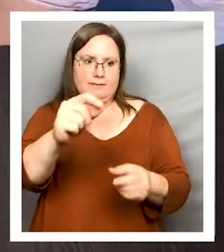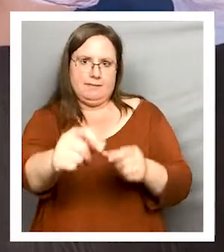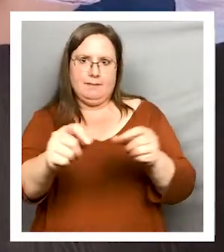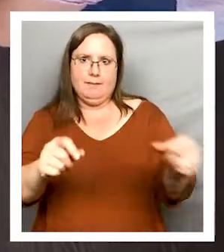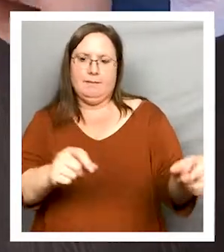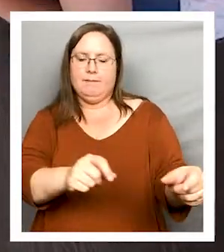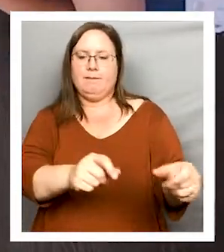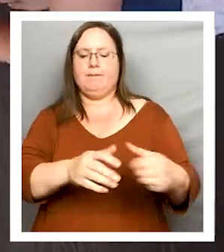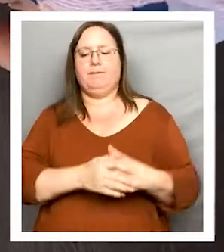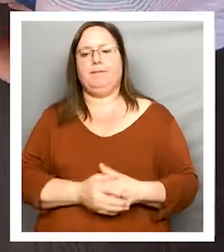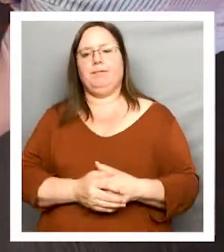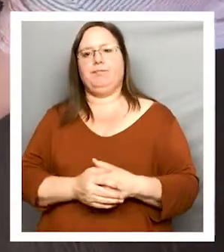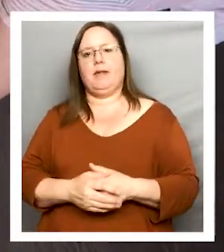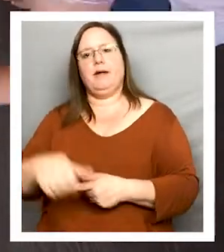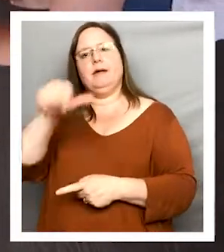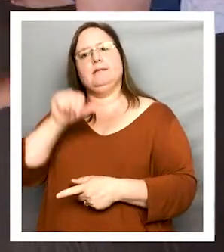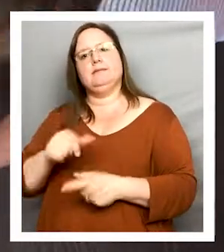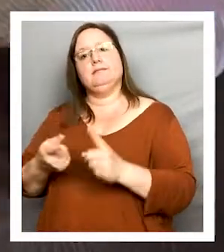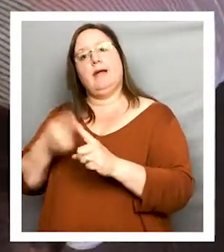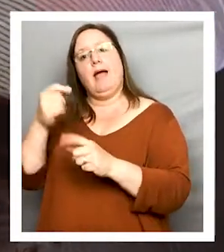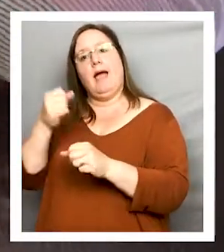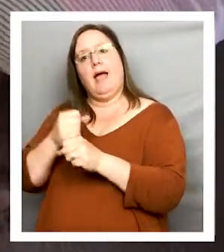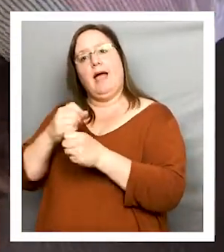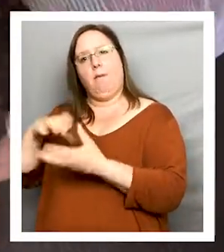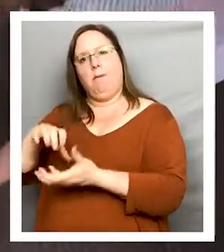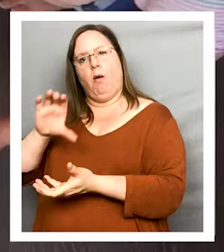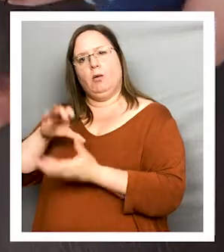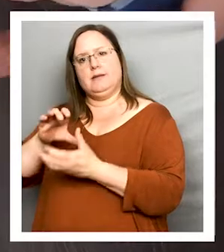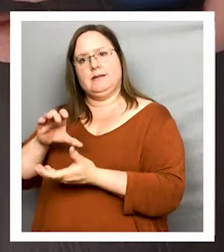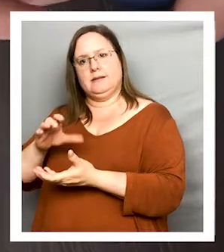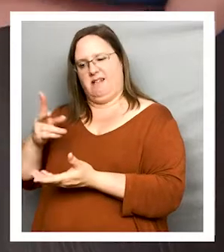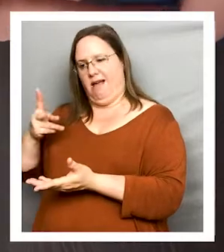double sections and place them out in the remaining